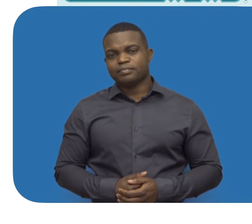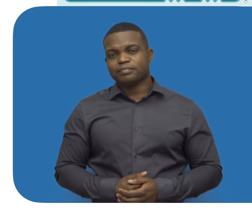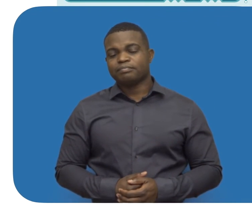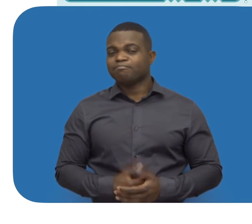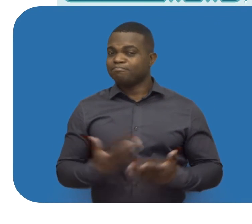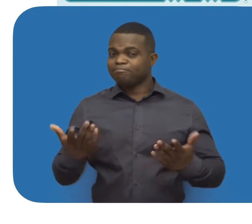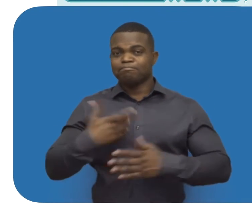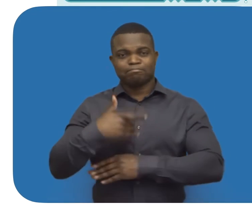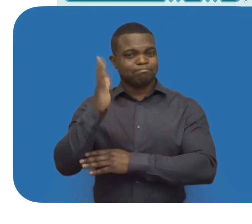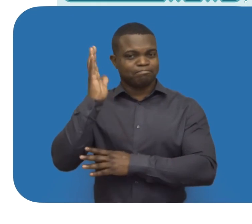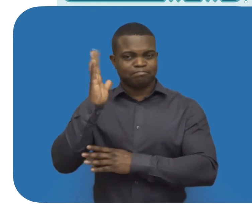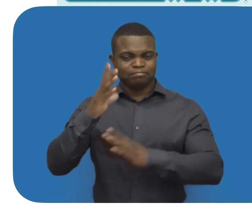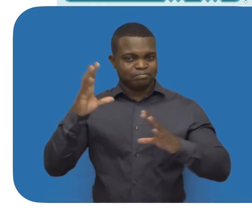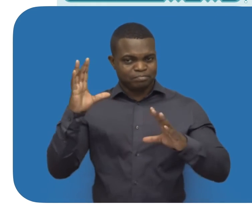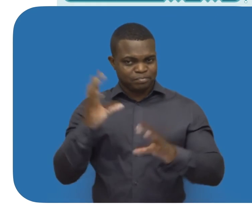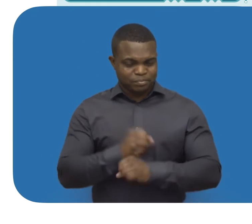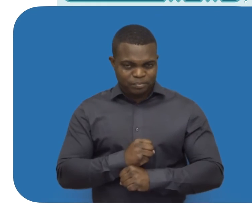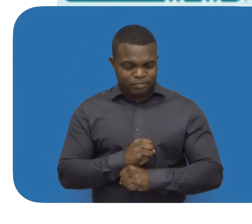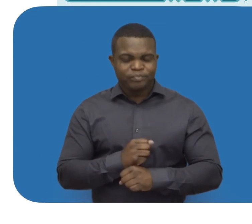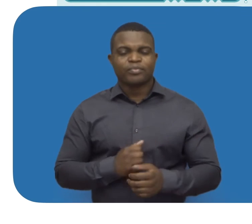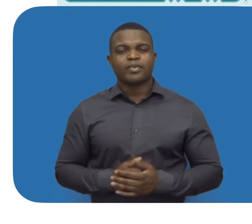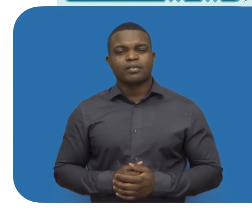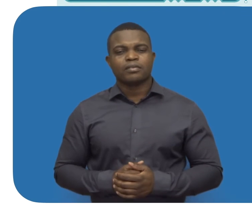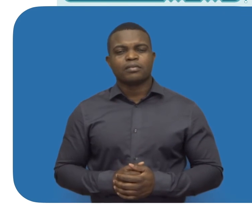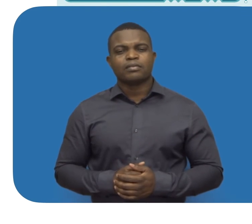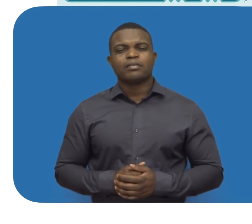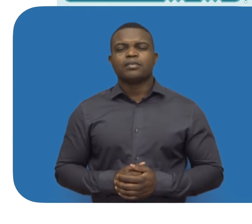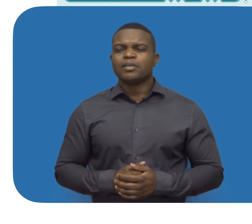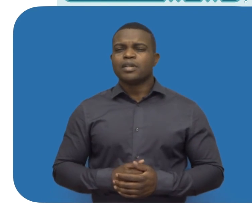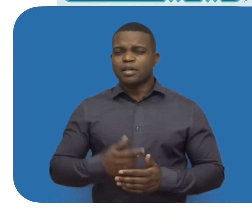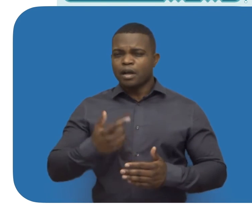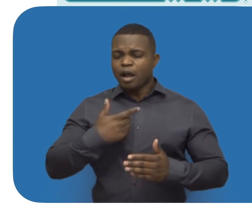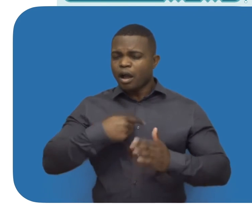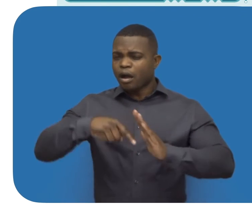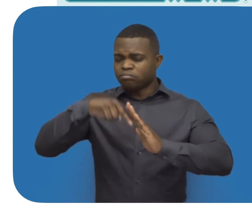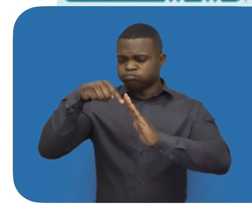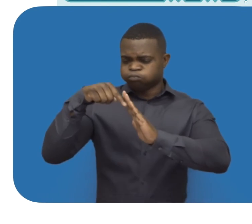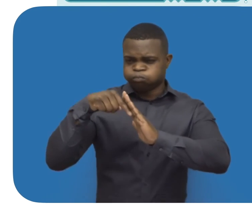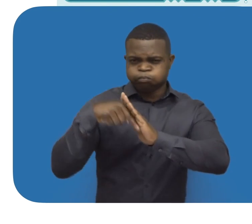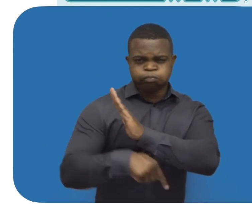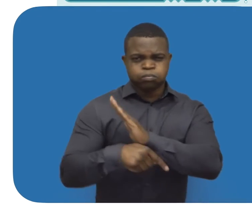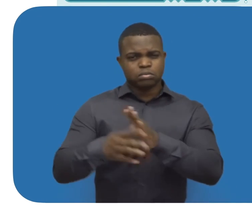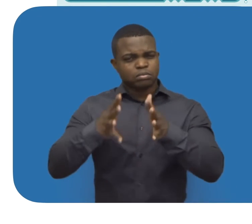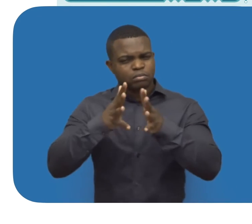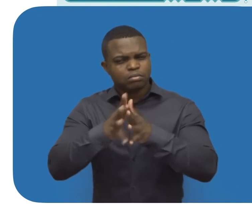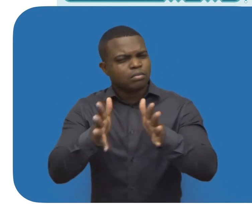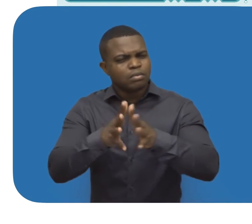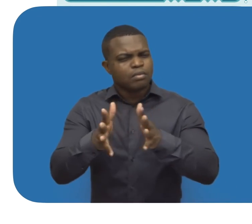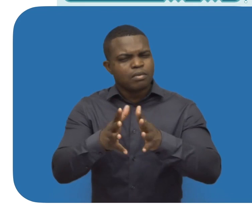And that brings me to the end of my presentation. Of course, I only skimmed the surface and even skipped a few aspects,